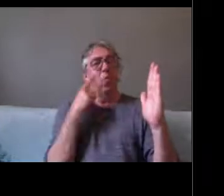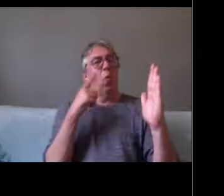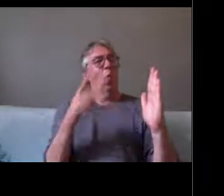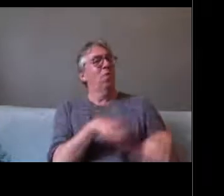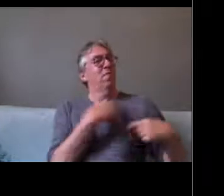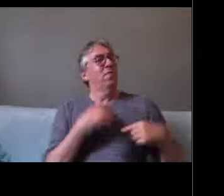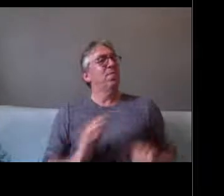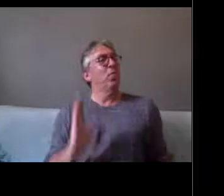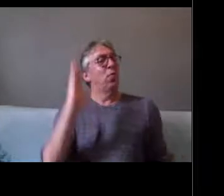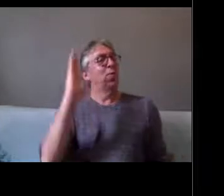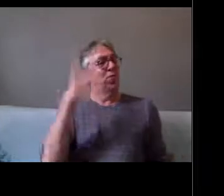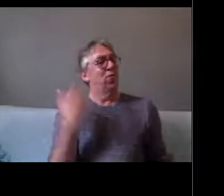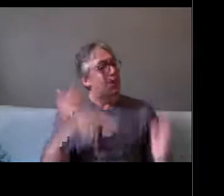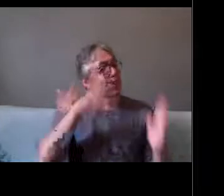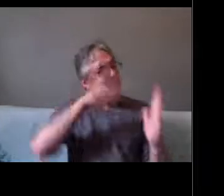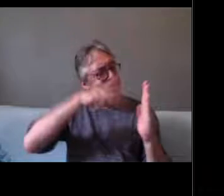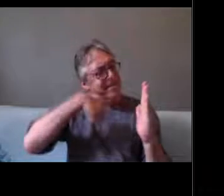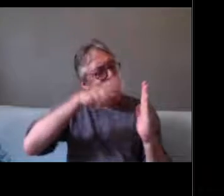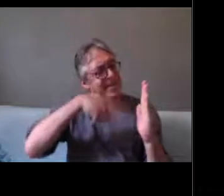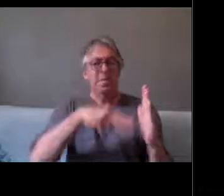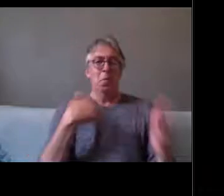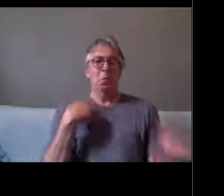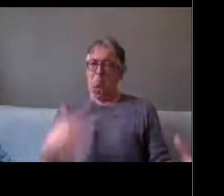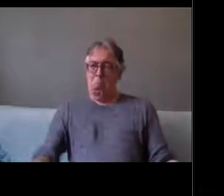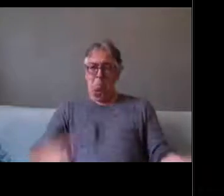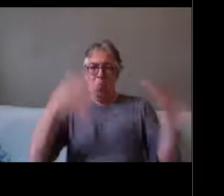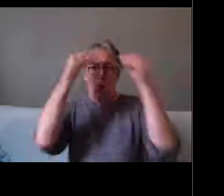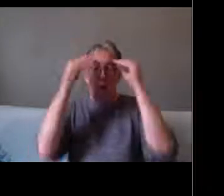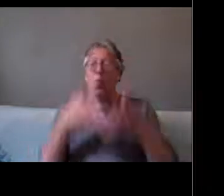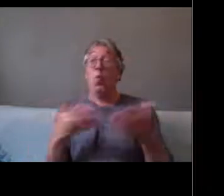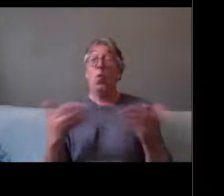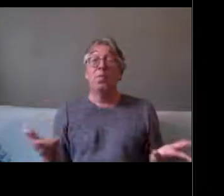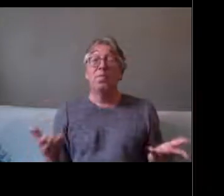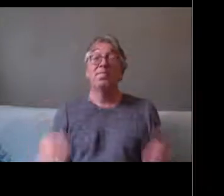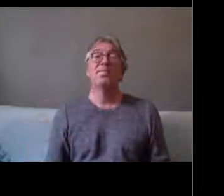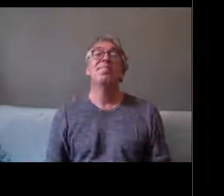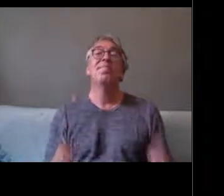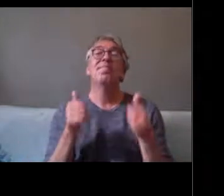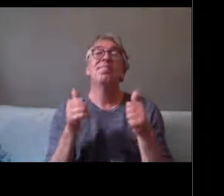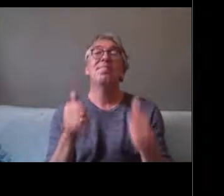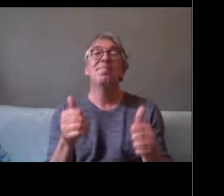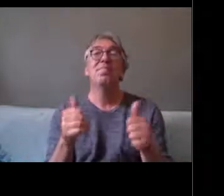When we talk about inclusive volunteerism it's important to highlight the benefits of it